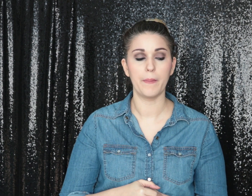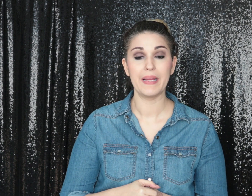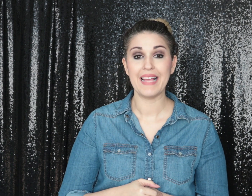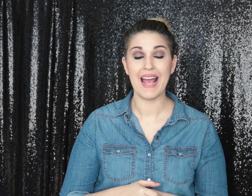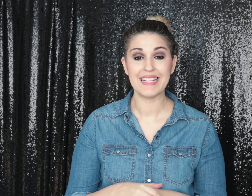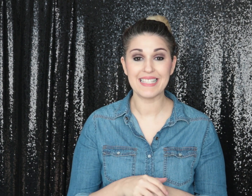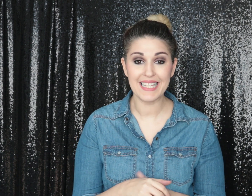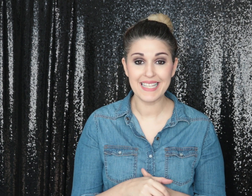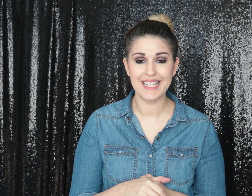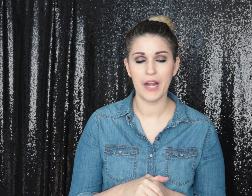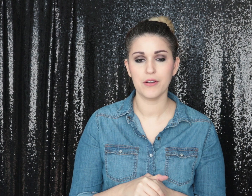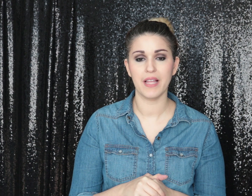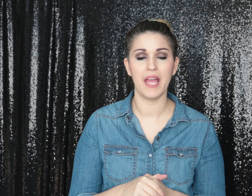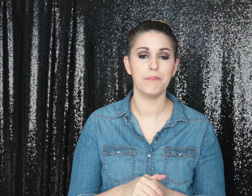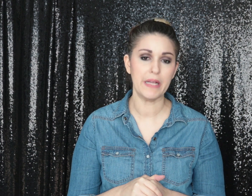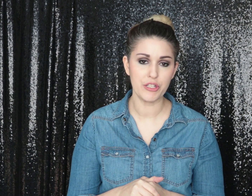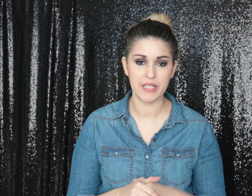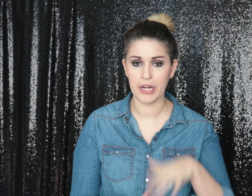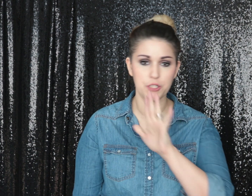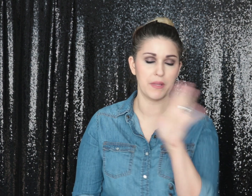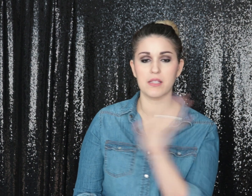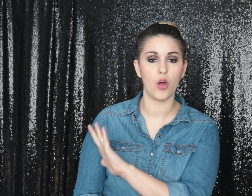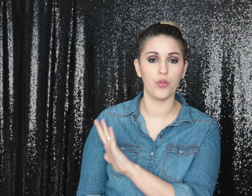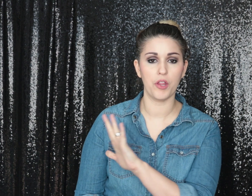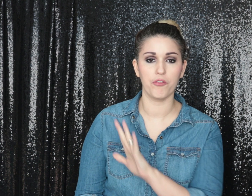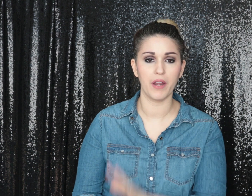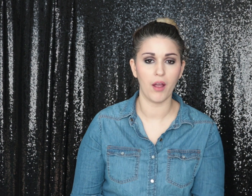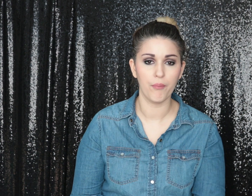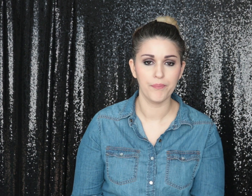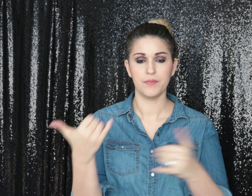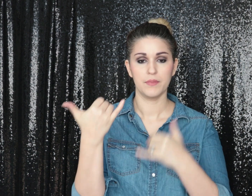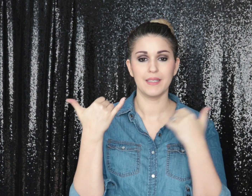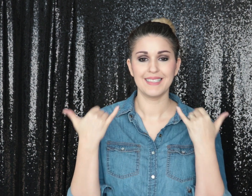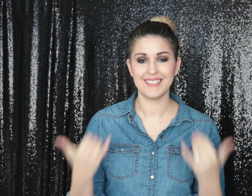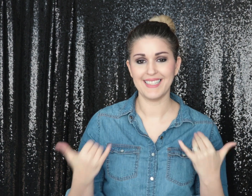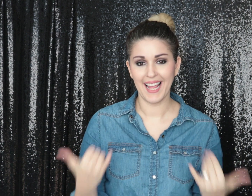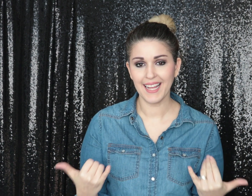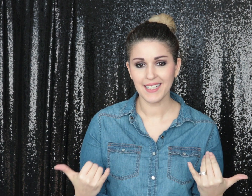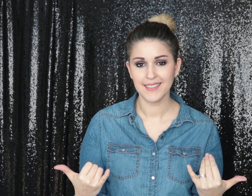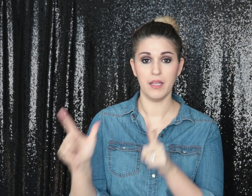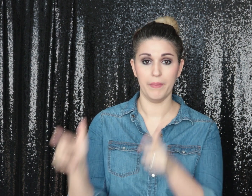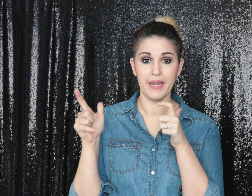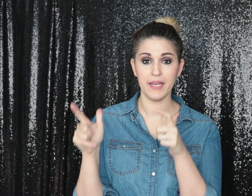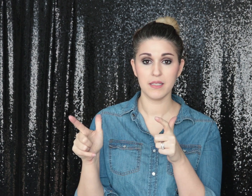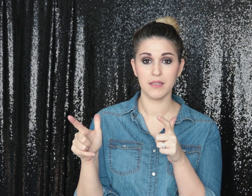um, see signers and pigeons, signers. But that's a whole nother video today. Immediate,